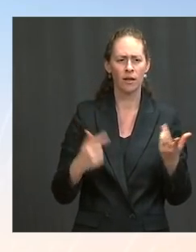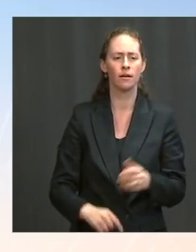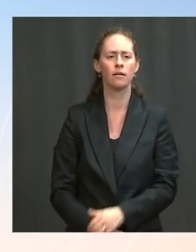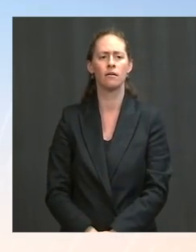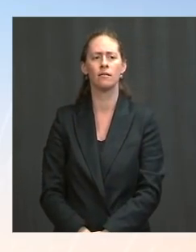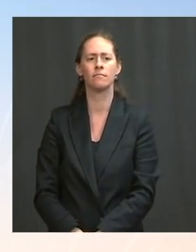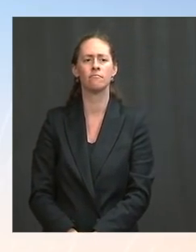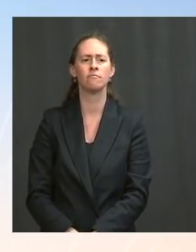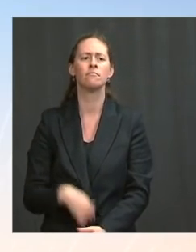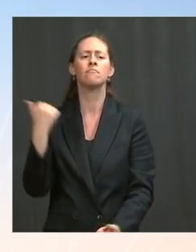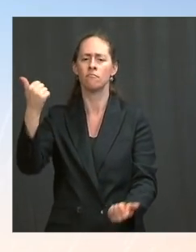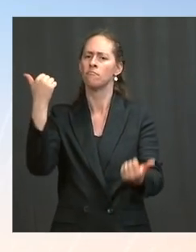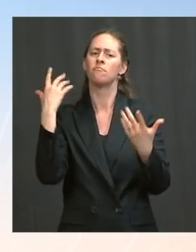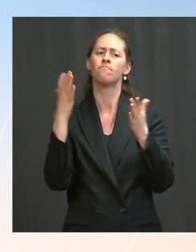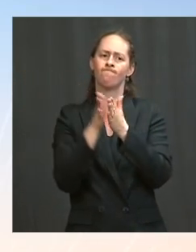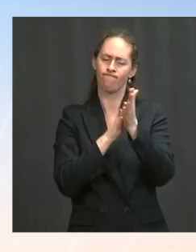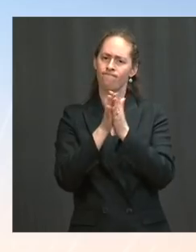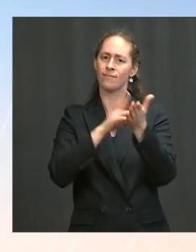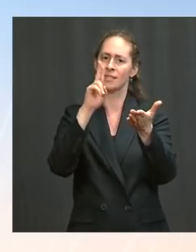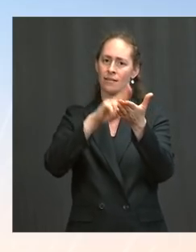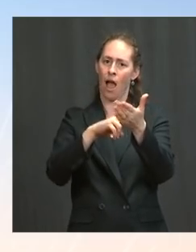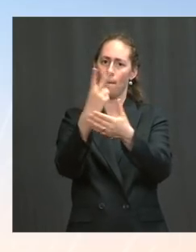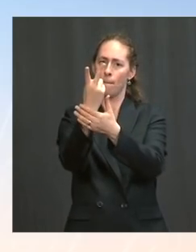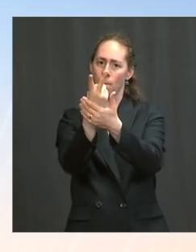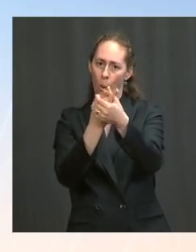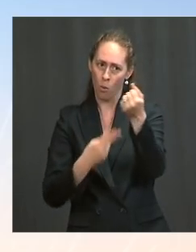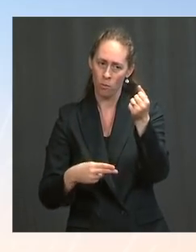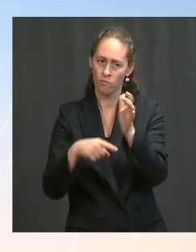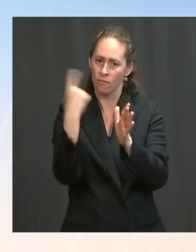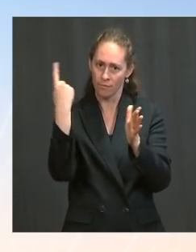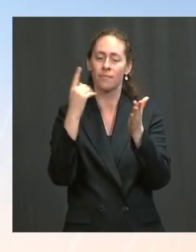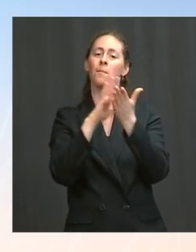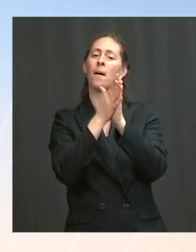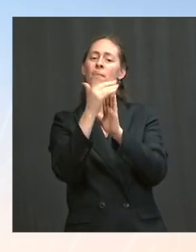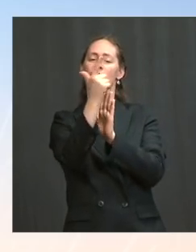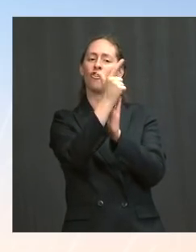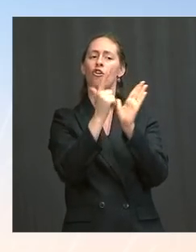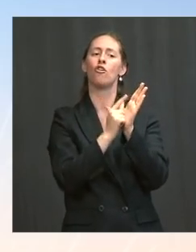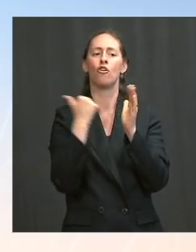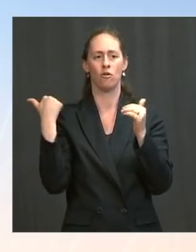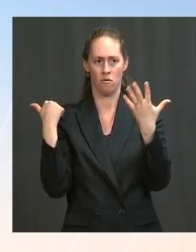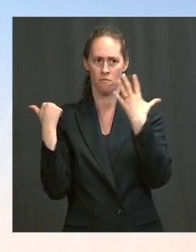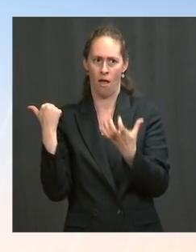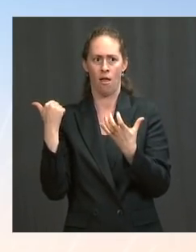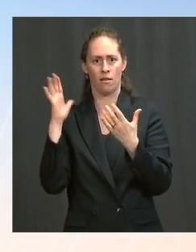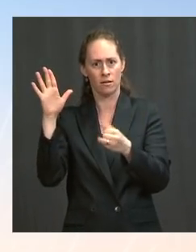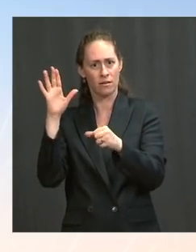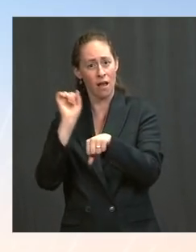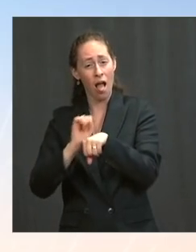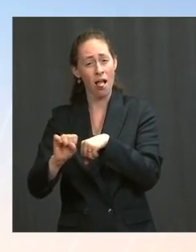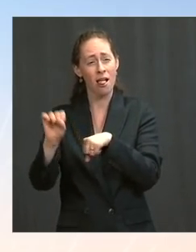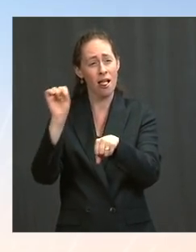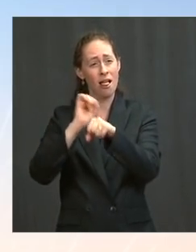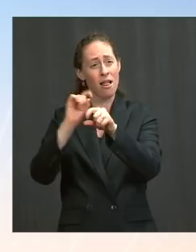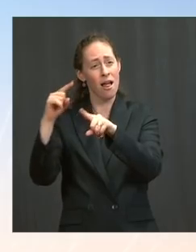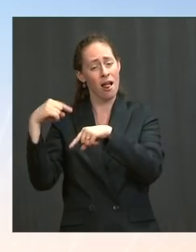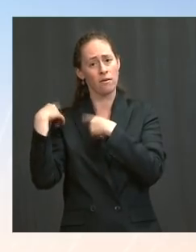both pieces of legislation into law. And he is going to focus his time and his effort on selling the benefits of these packages,